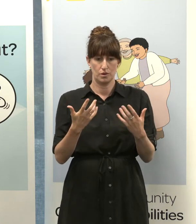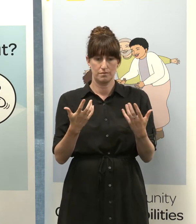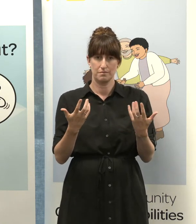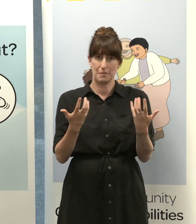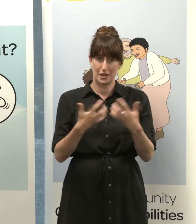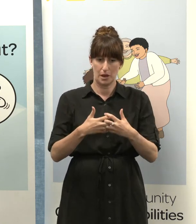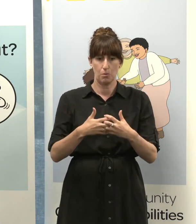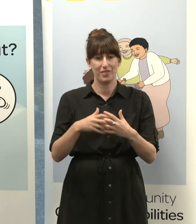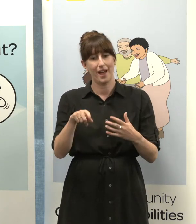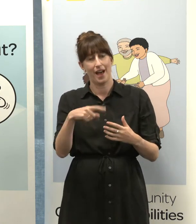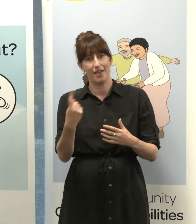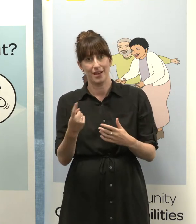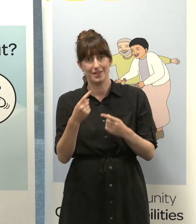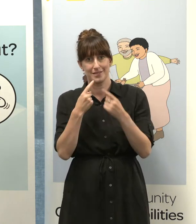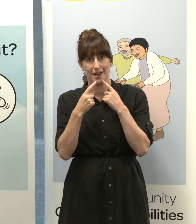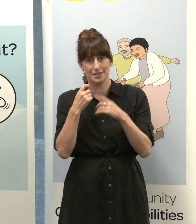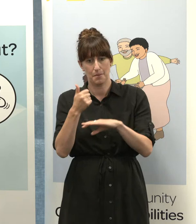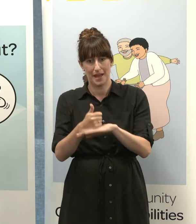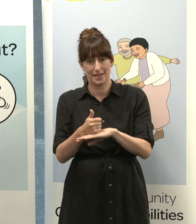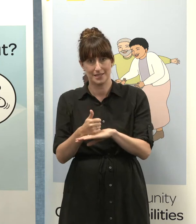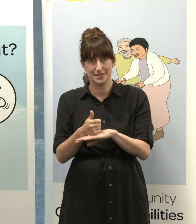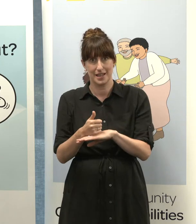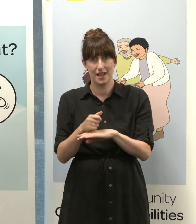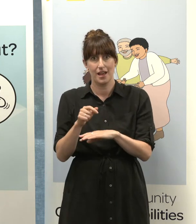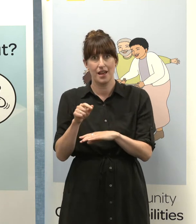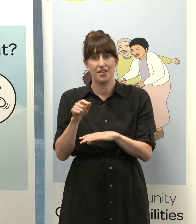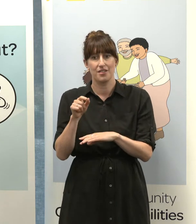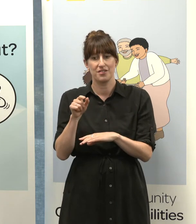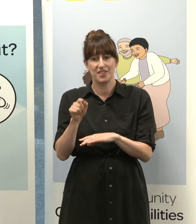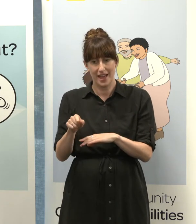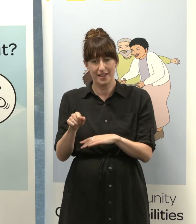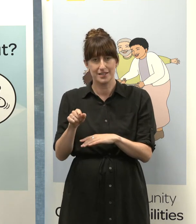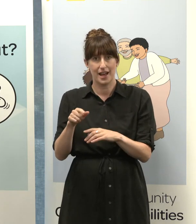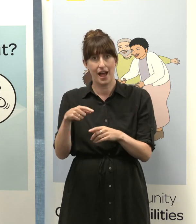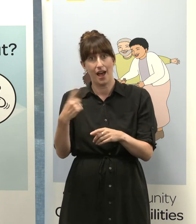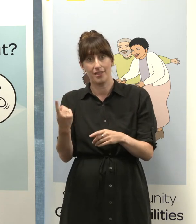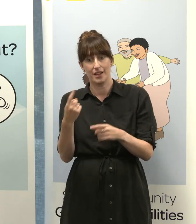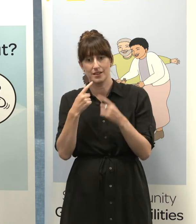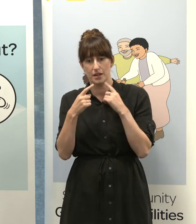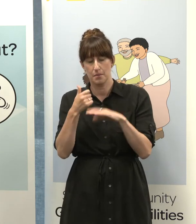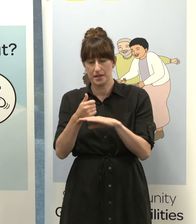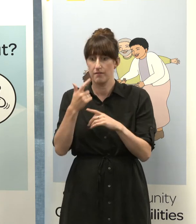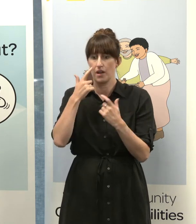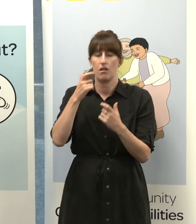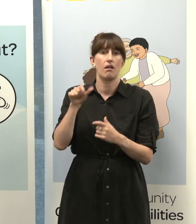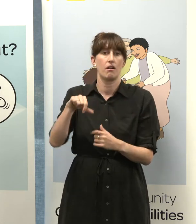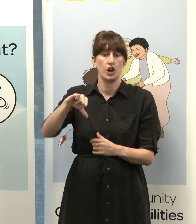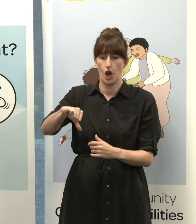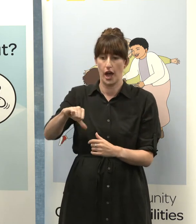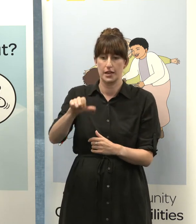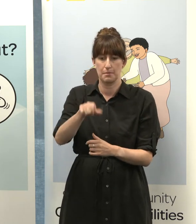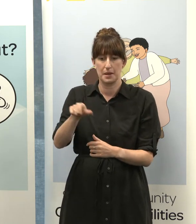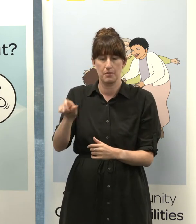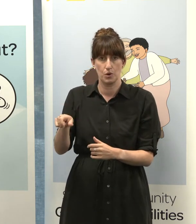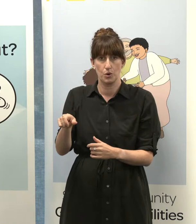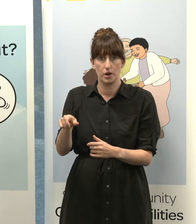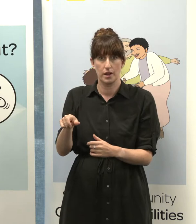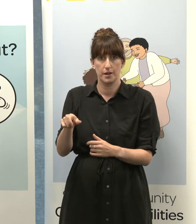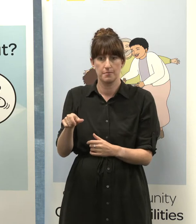care and hospitals, we needed to supplement that with other